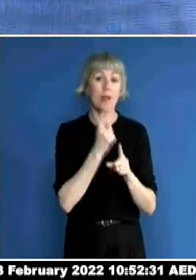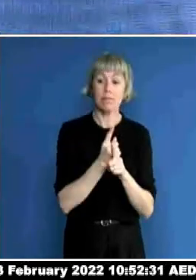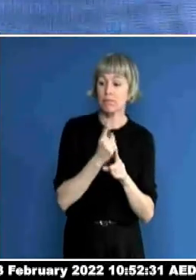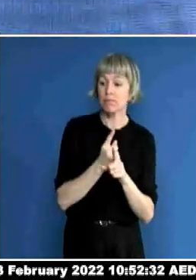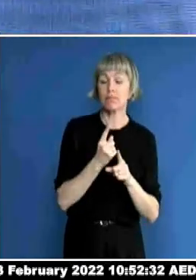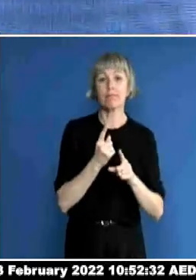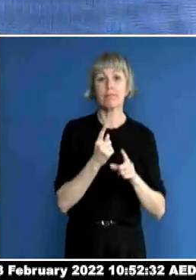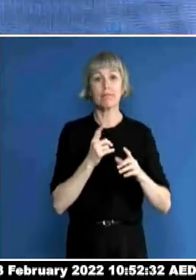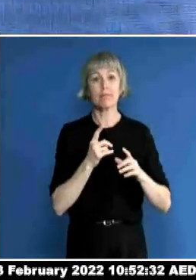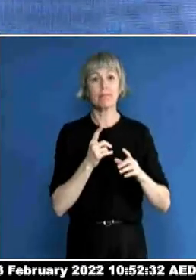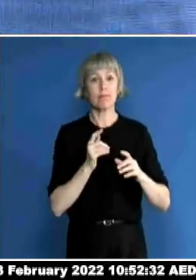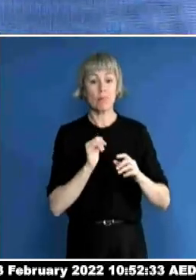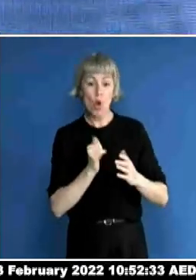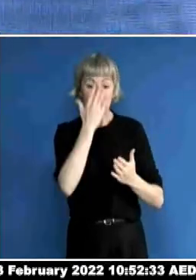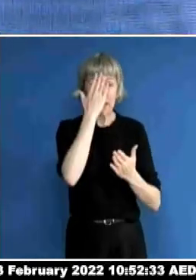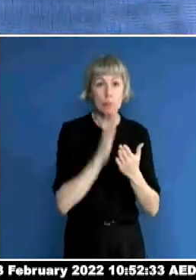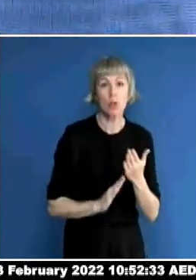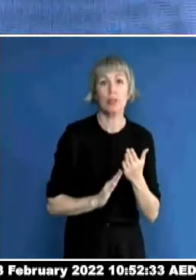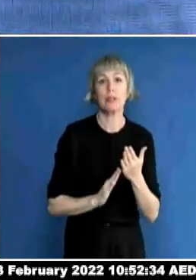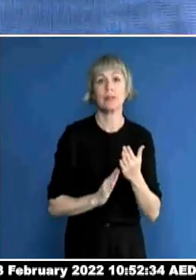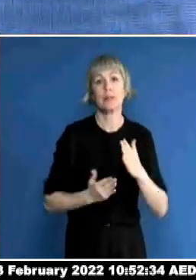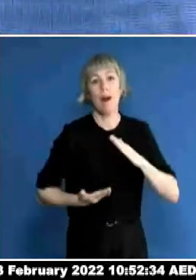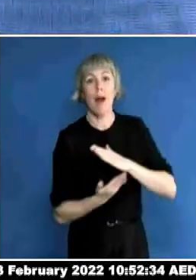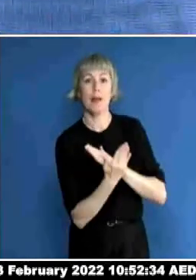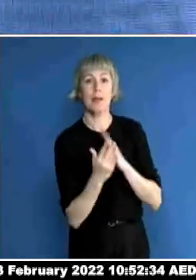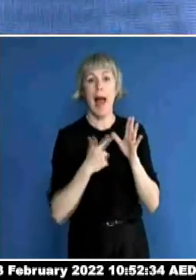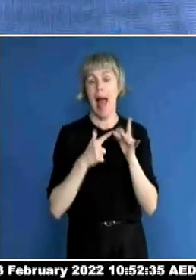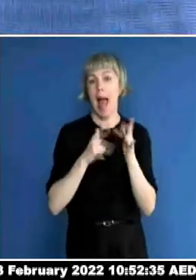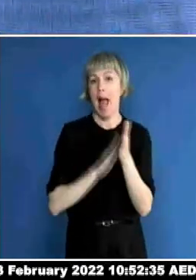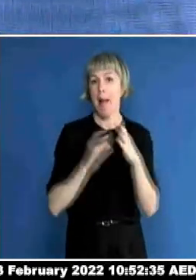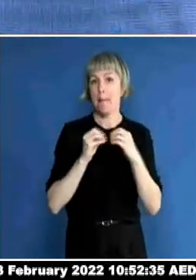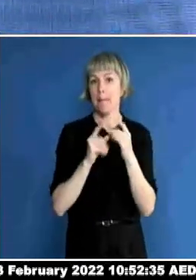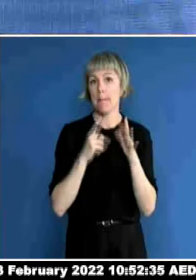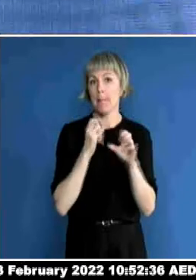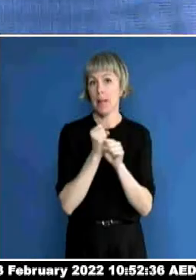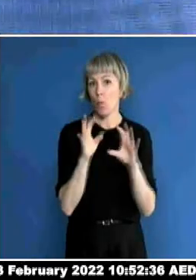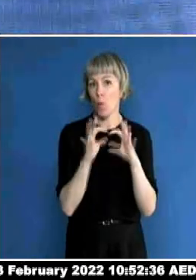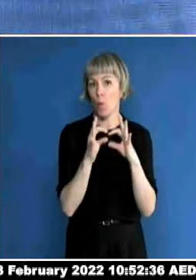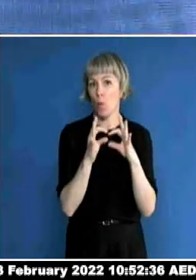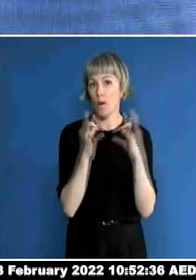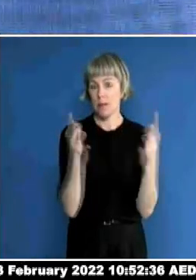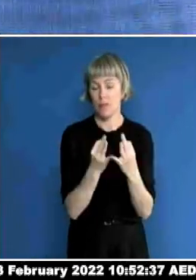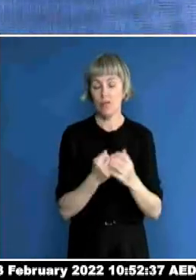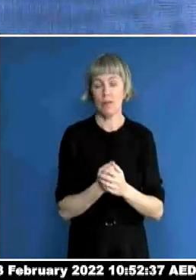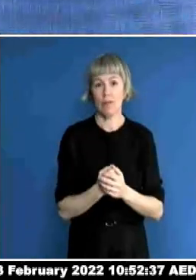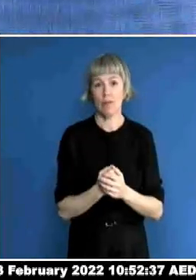She thought AimBig would provide support to her in her employment and would assist her to